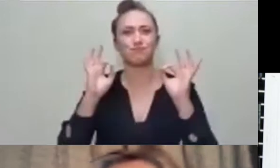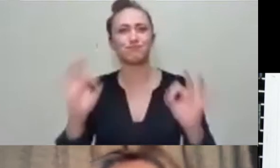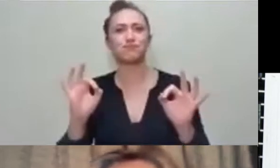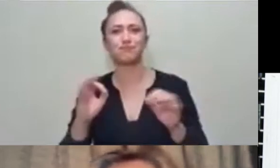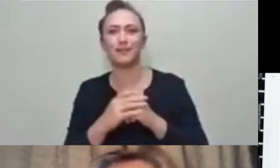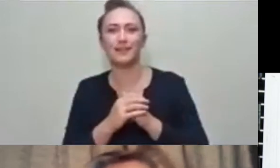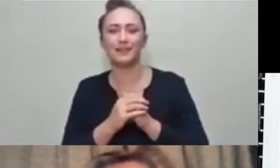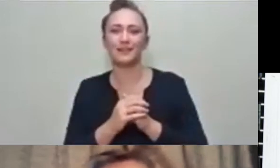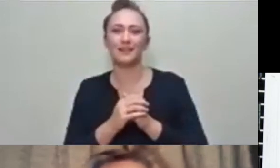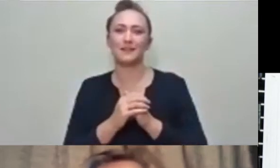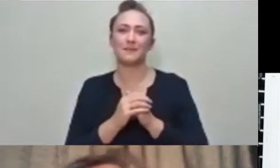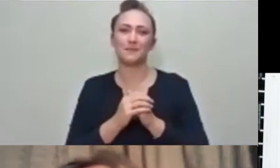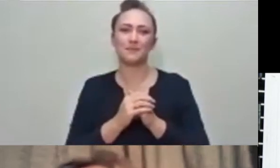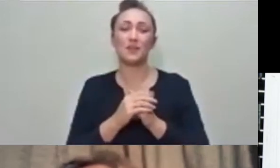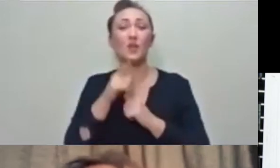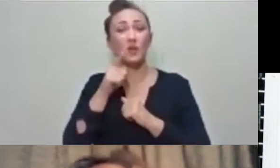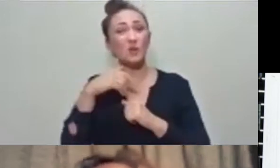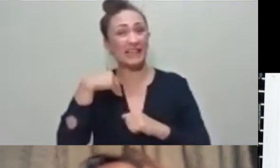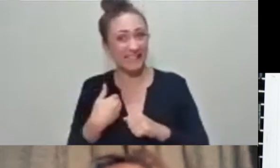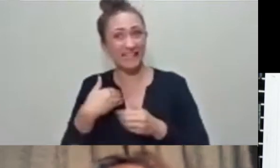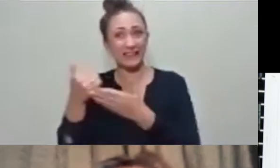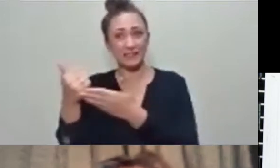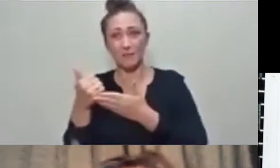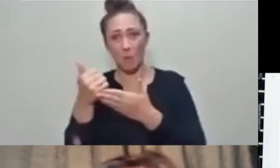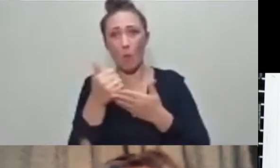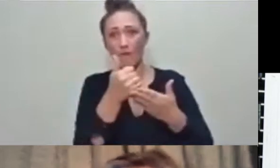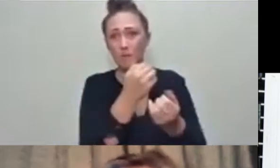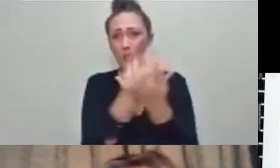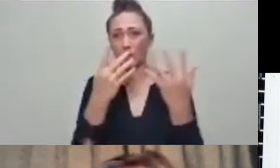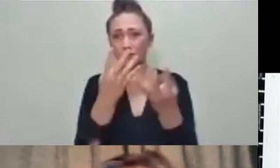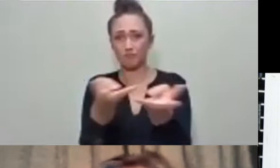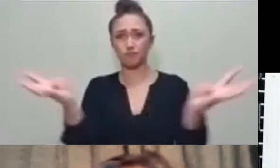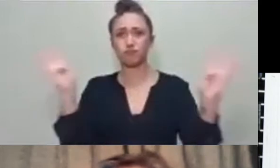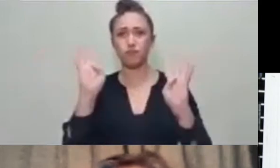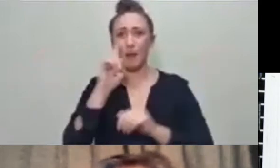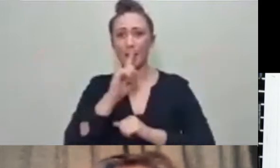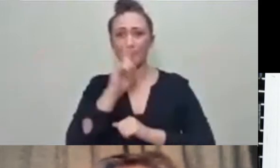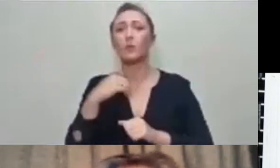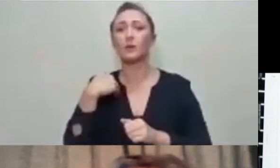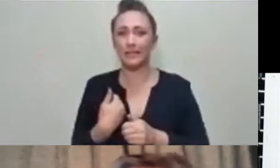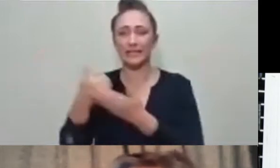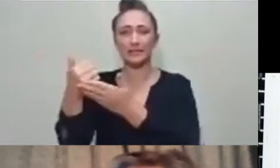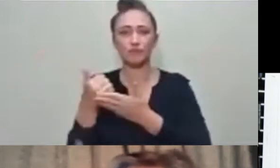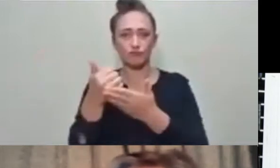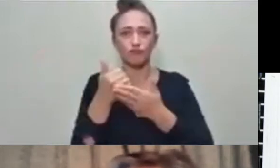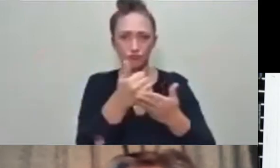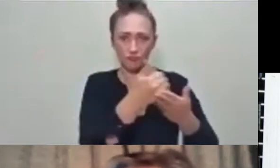You need the support of the people around you, that's for sure I just want to finish,